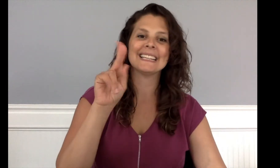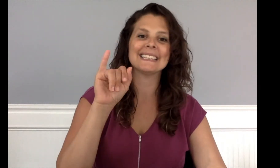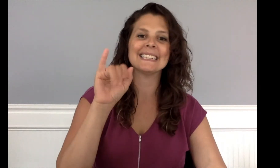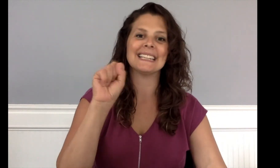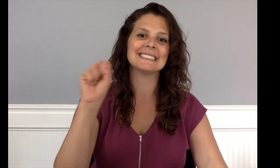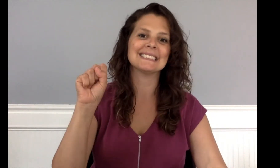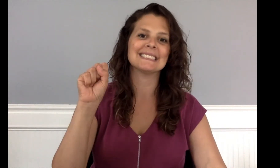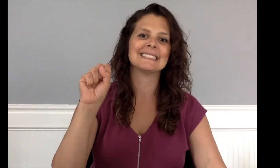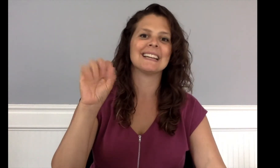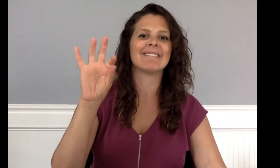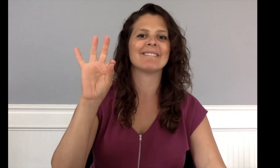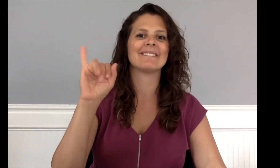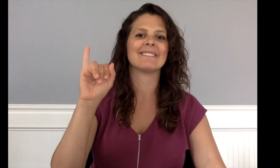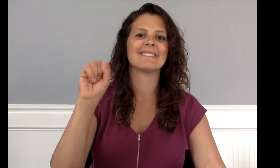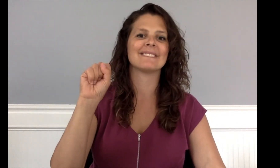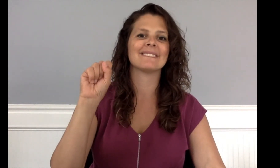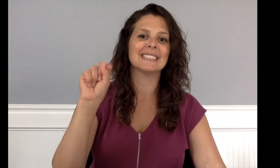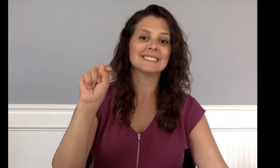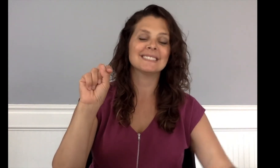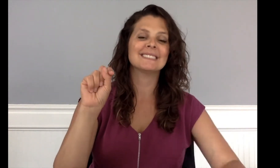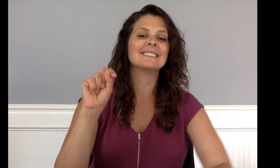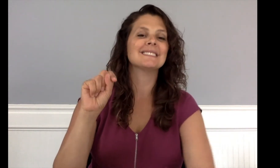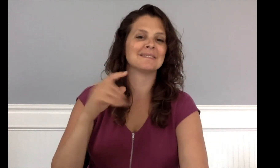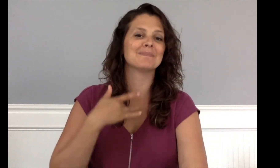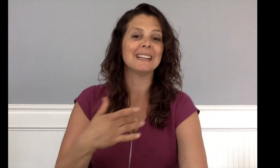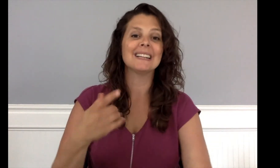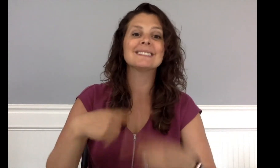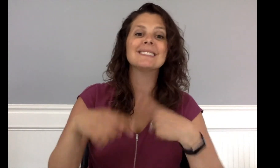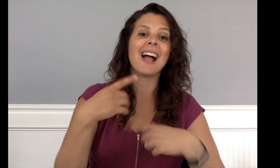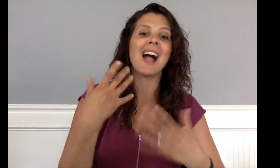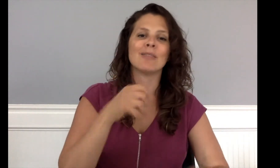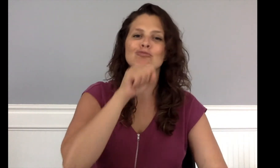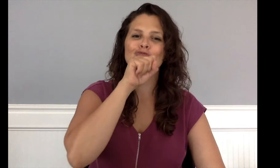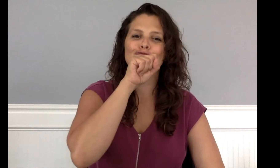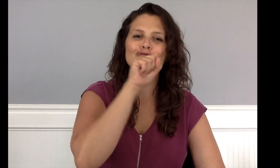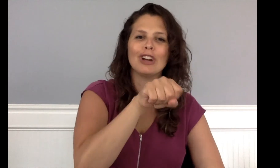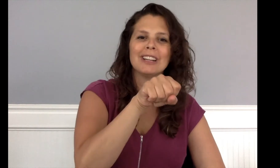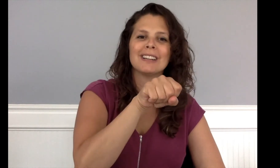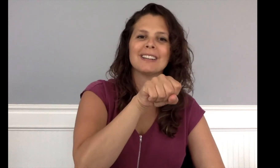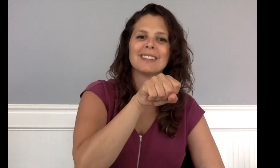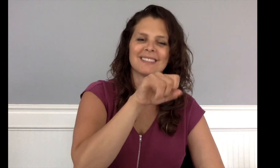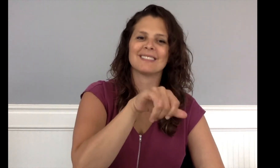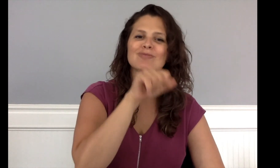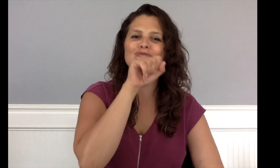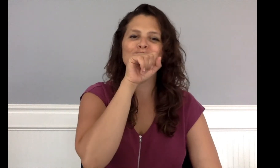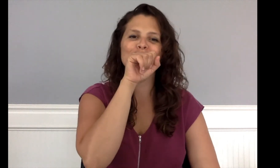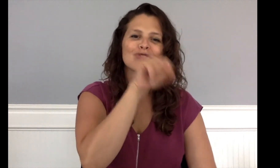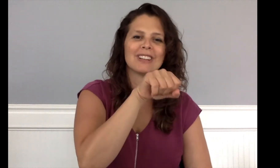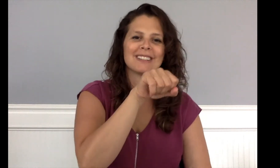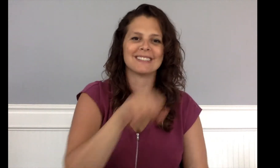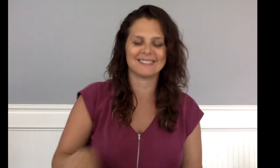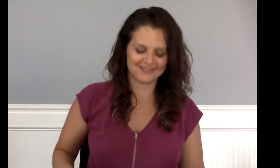K-I-S-S-F-I-S-T, signed like this.